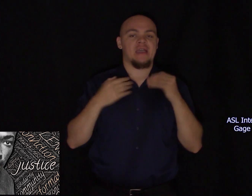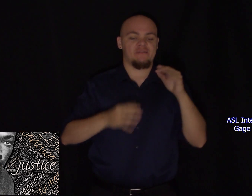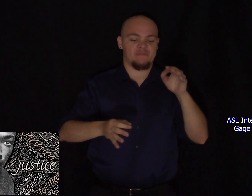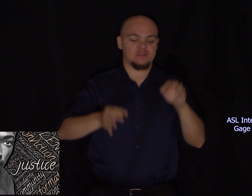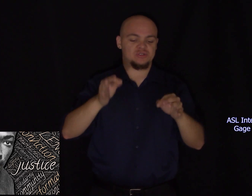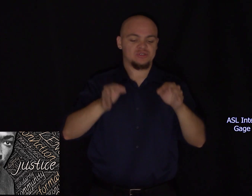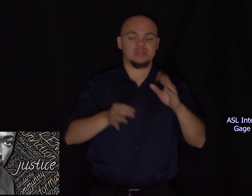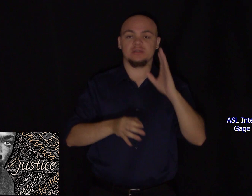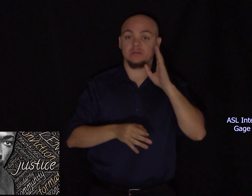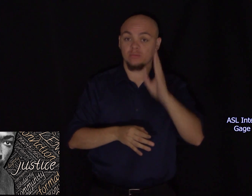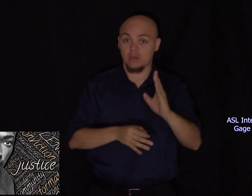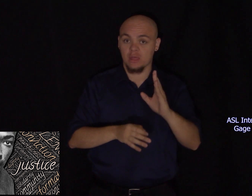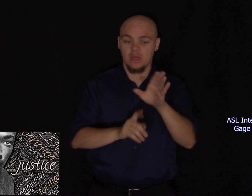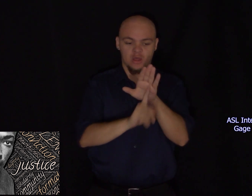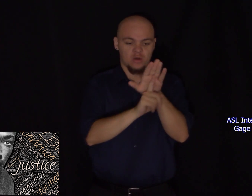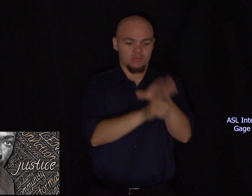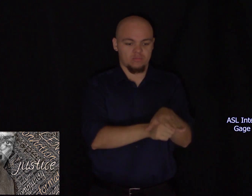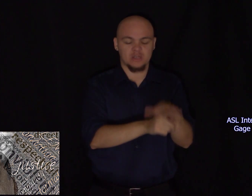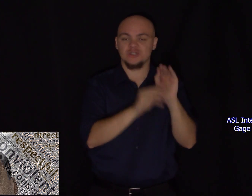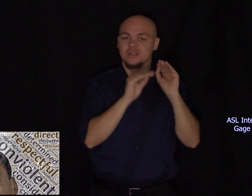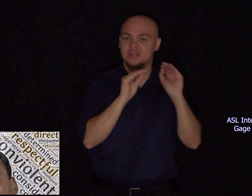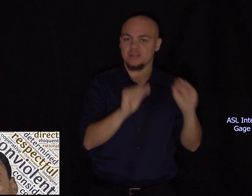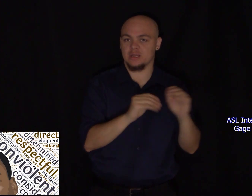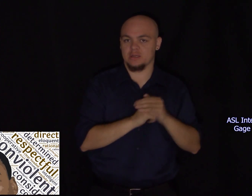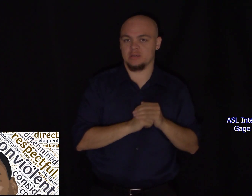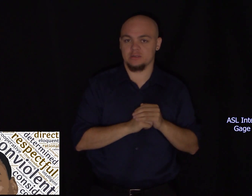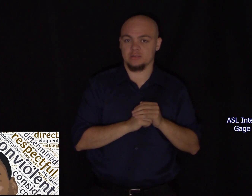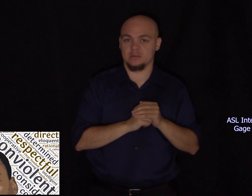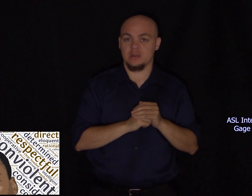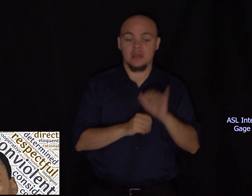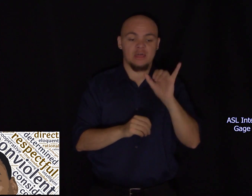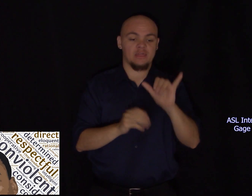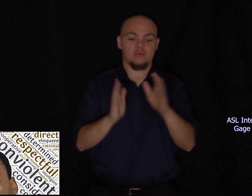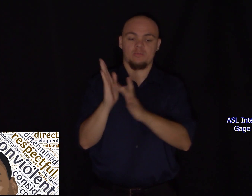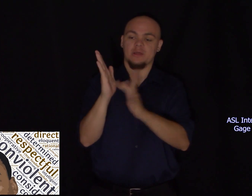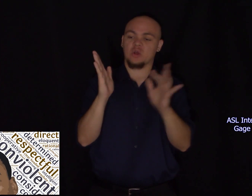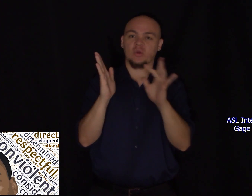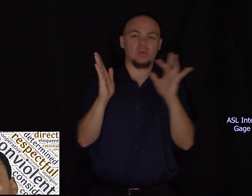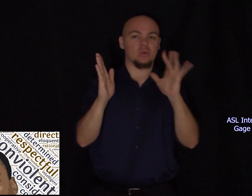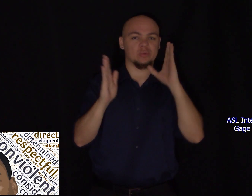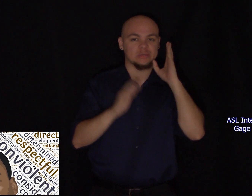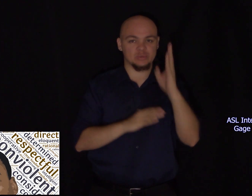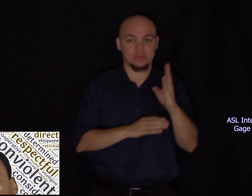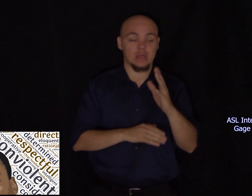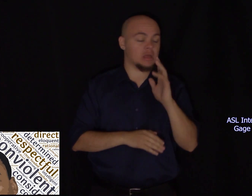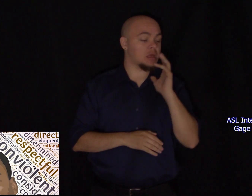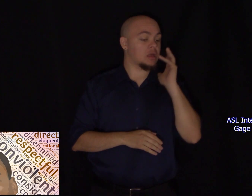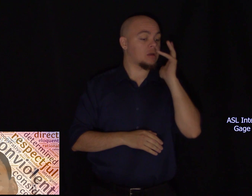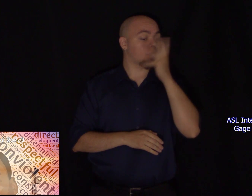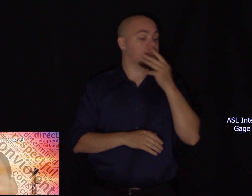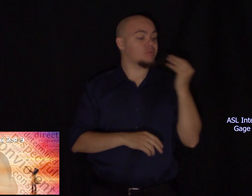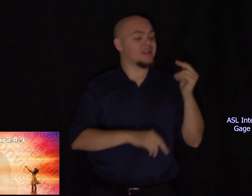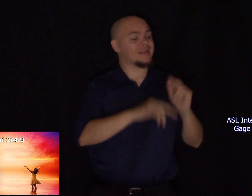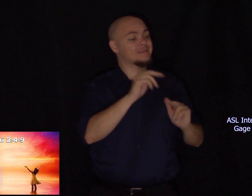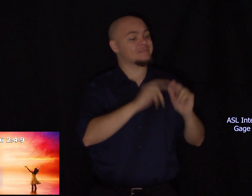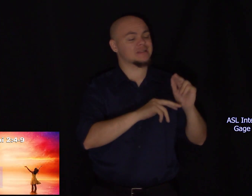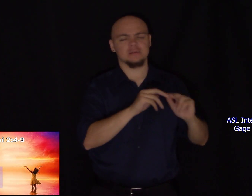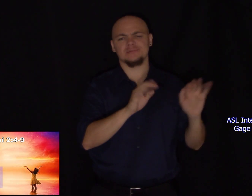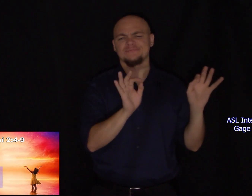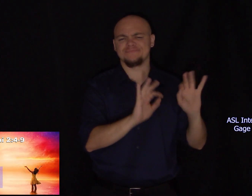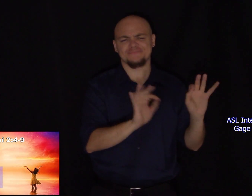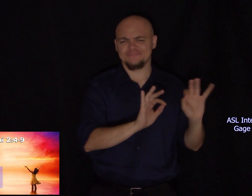there'll be no more oppression that will truly be a glorious time it's not about pretty buildings